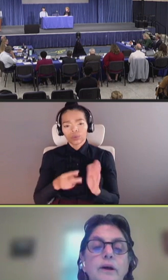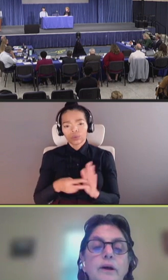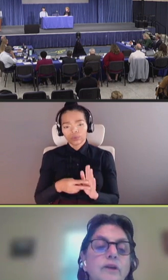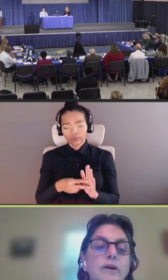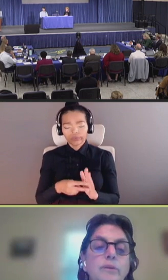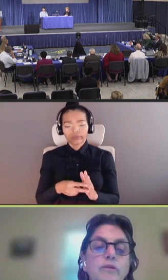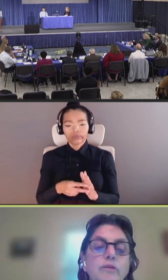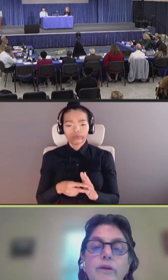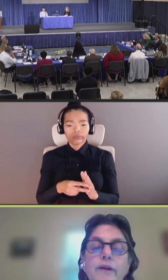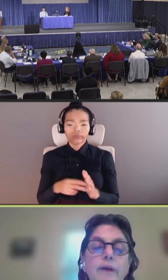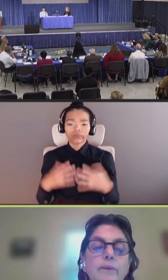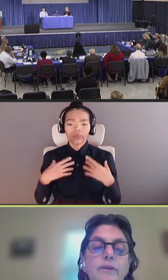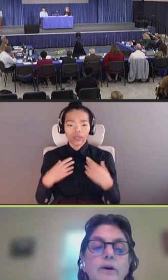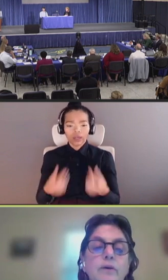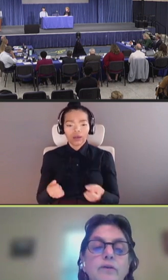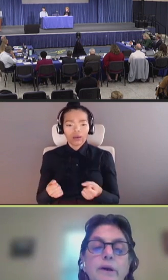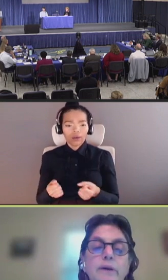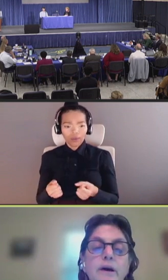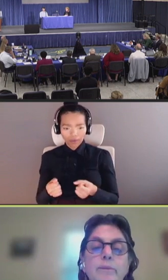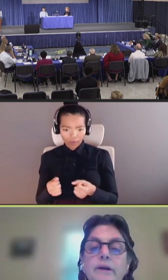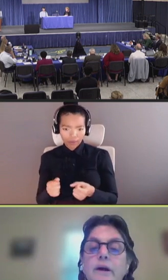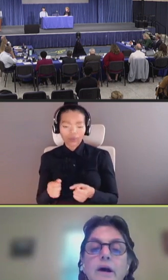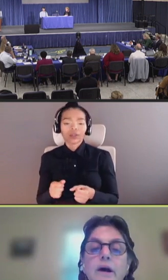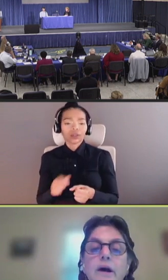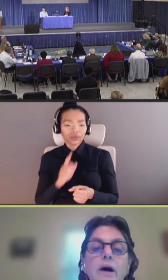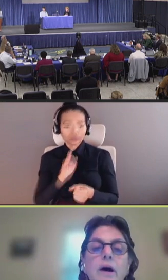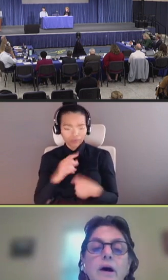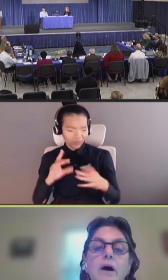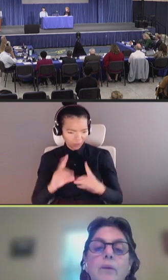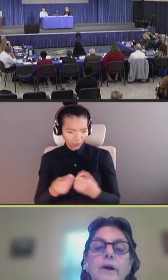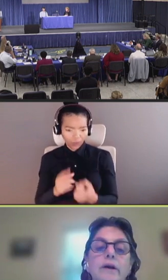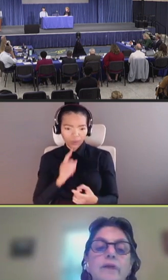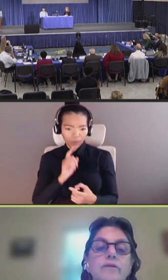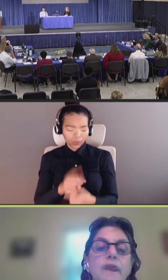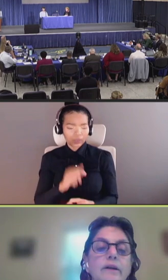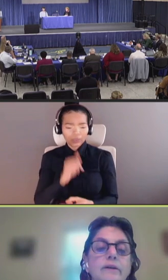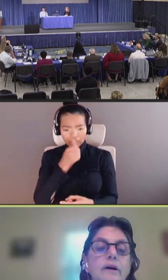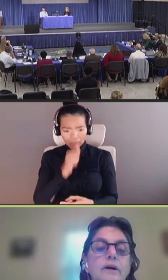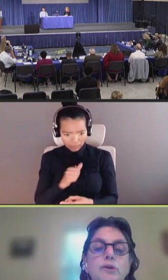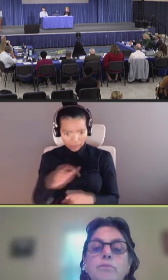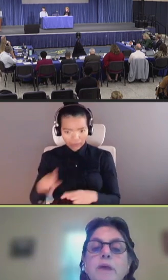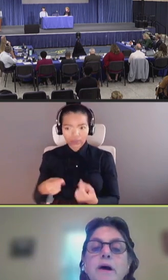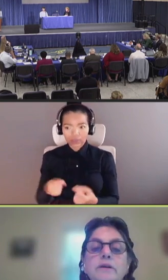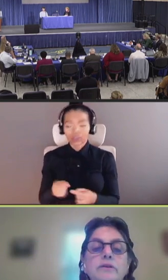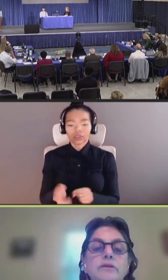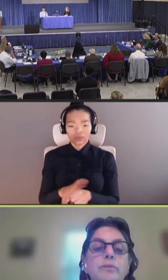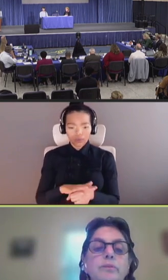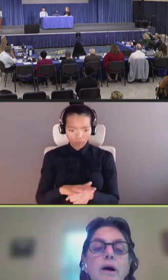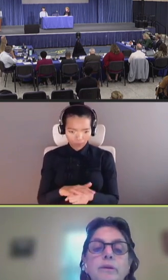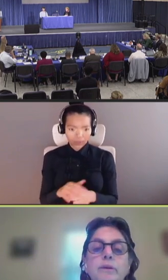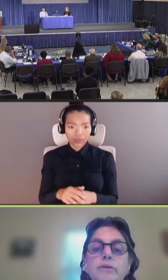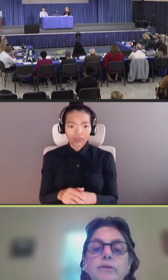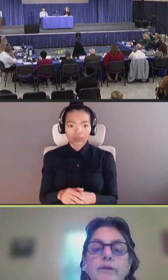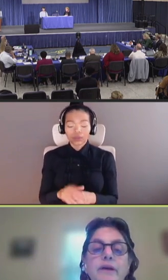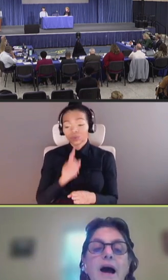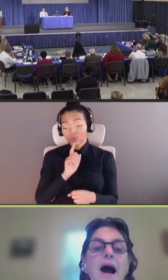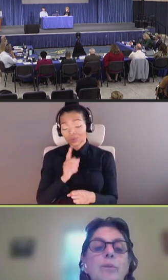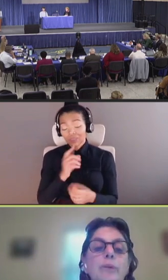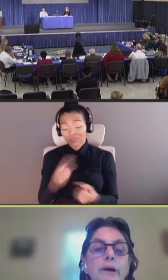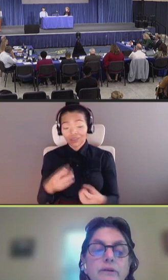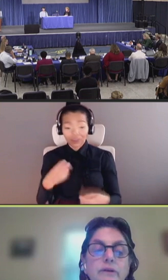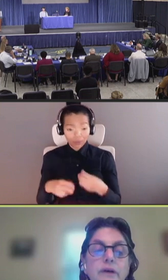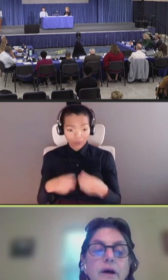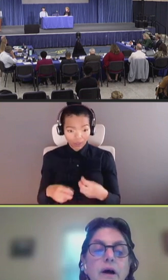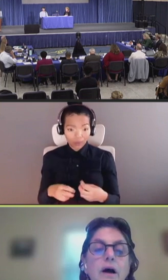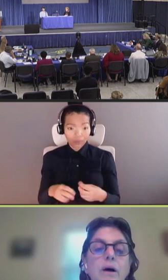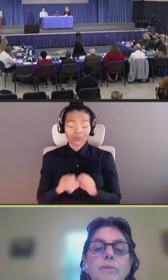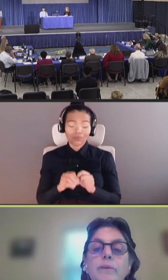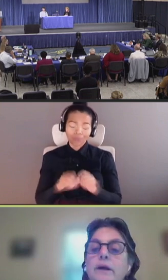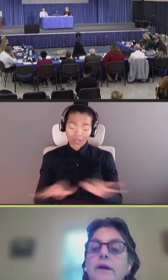started before that with the COVID pandemic. We have had tremendous problems with outbreaks. And